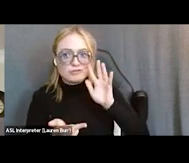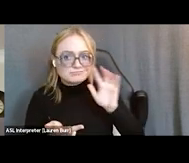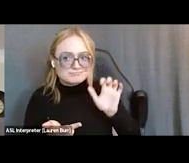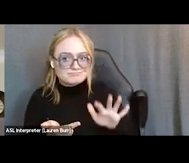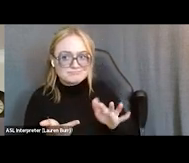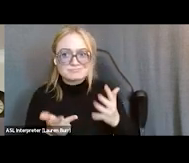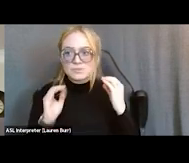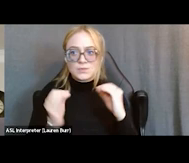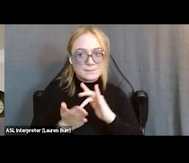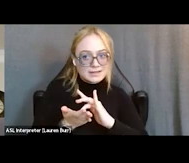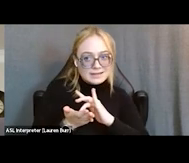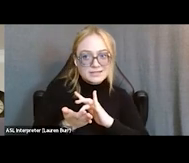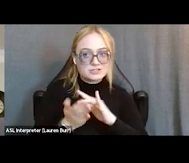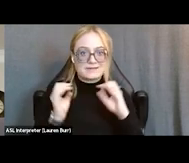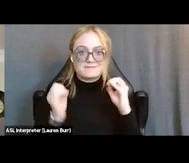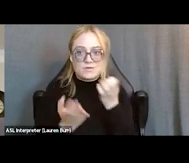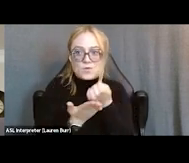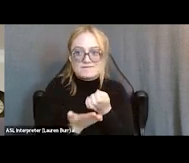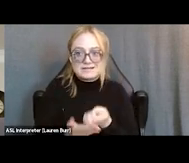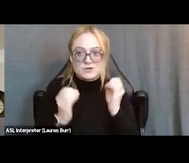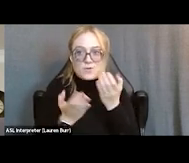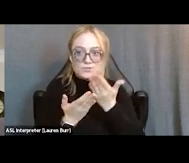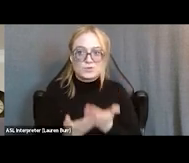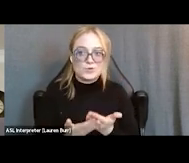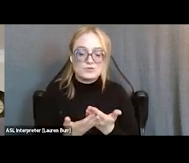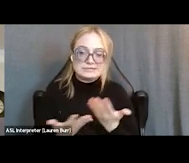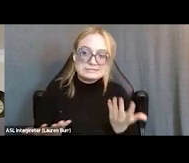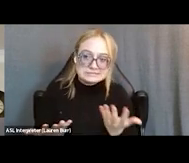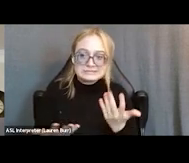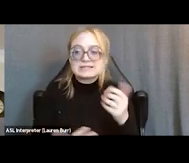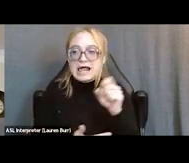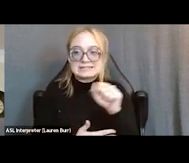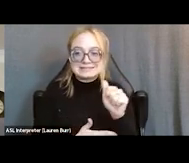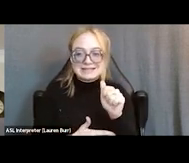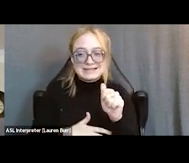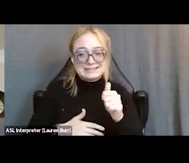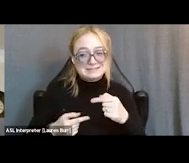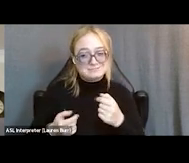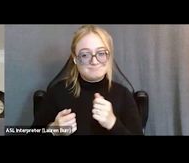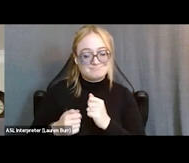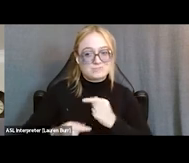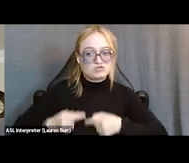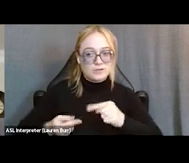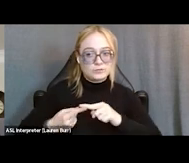there's nothing to substantiate it's hard for SSA to process an allowance without having that information available.